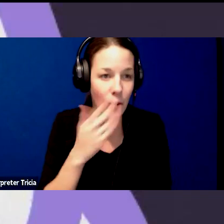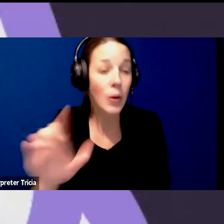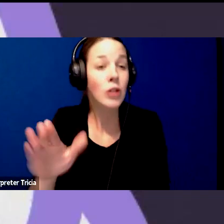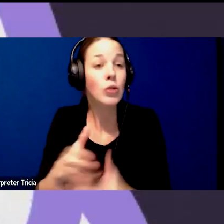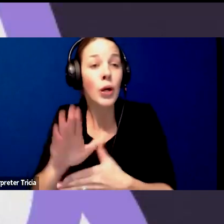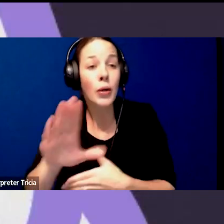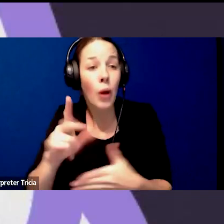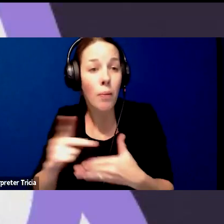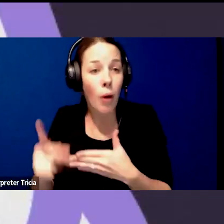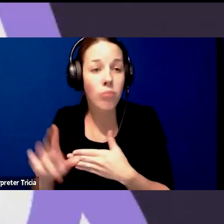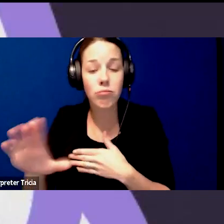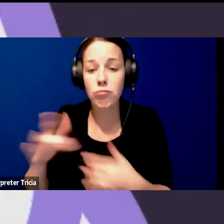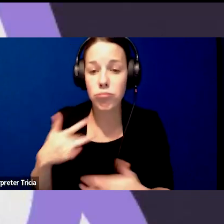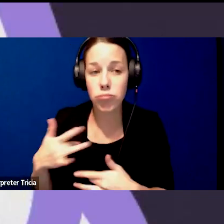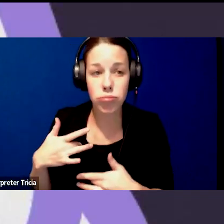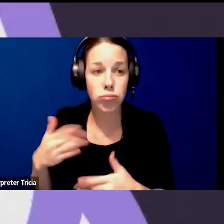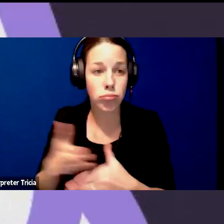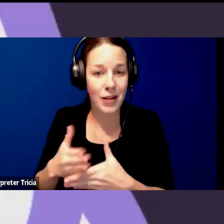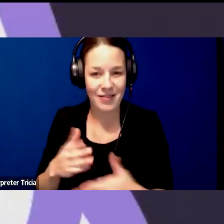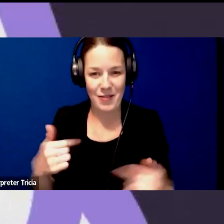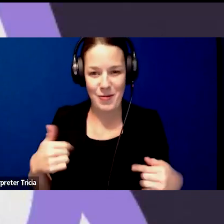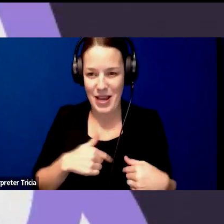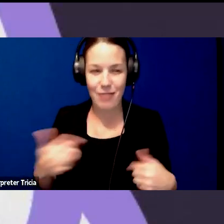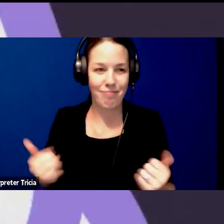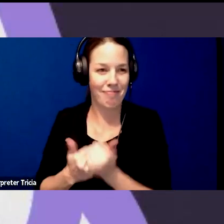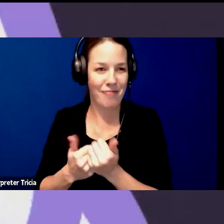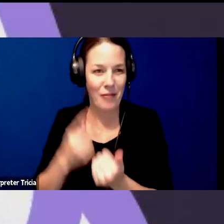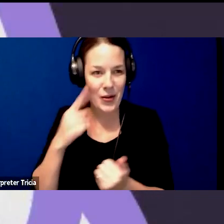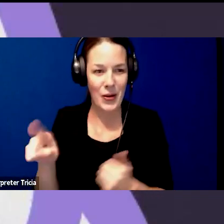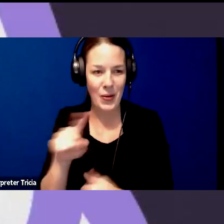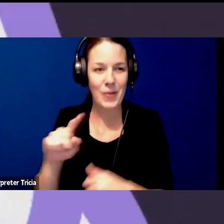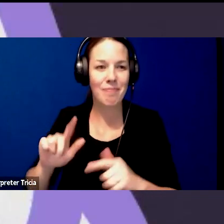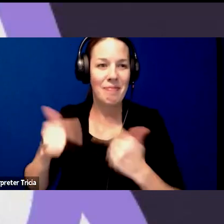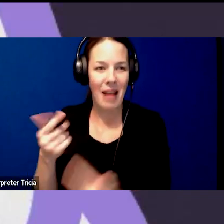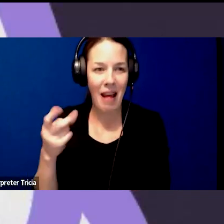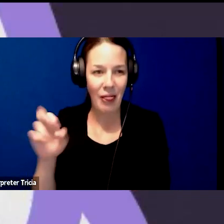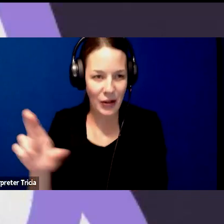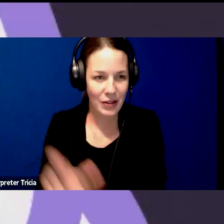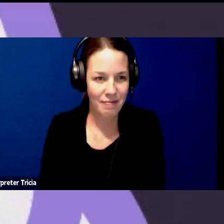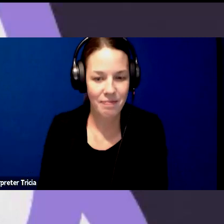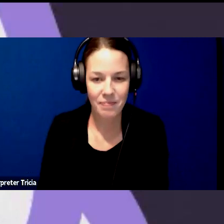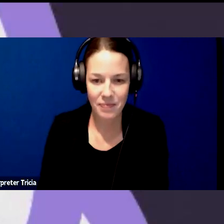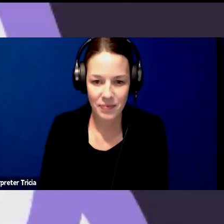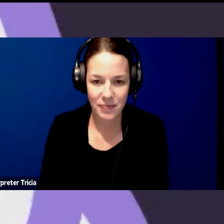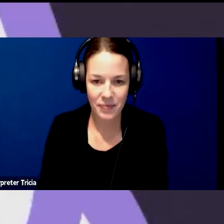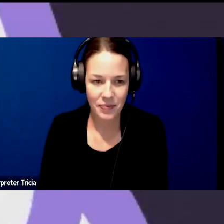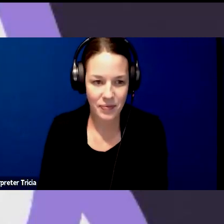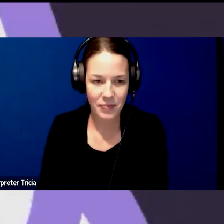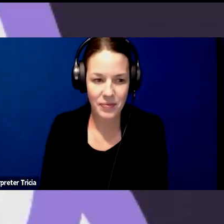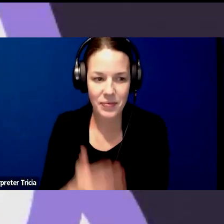If you want to share your concerns more, the team for you. Heather I'll turn it back to you. Thanks Mital.